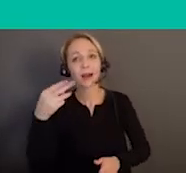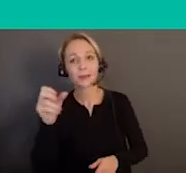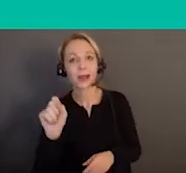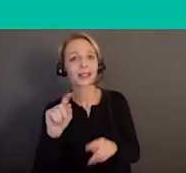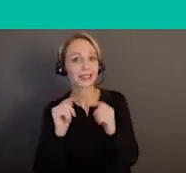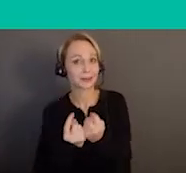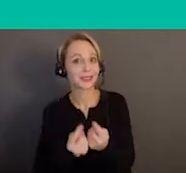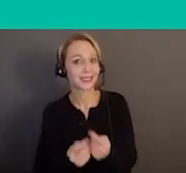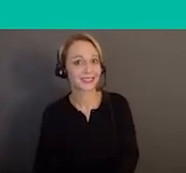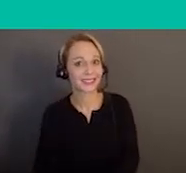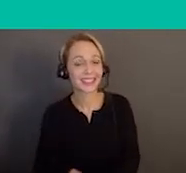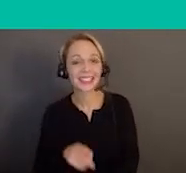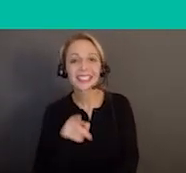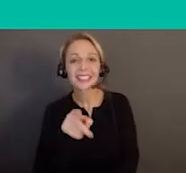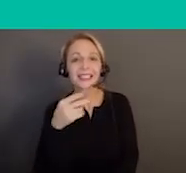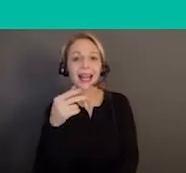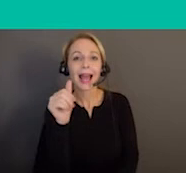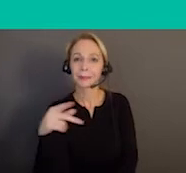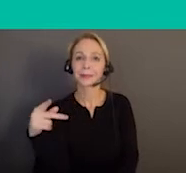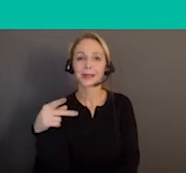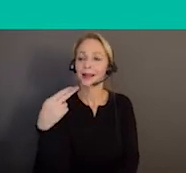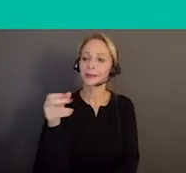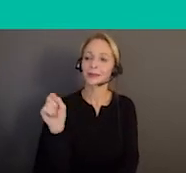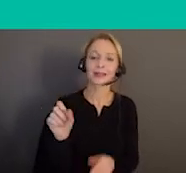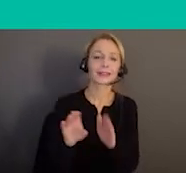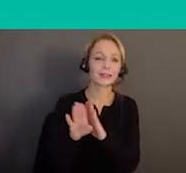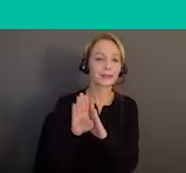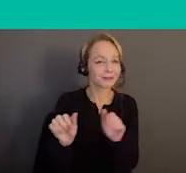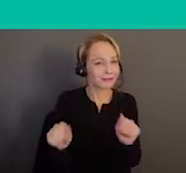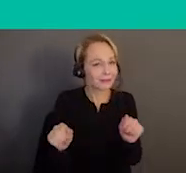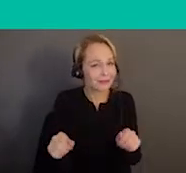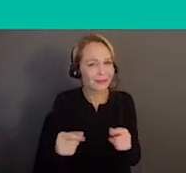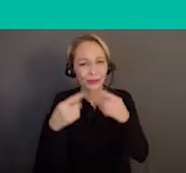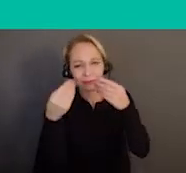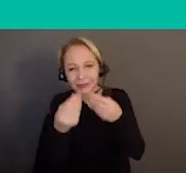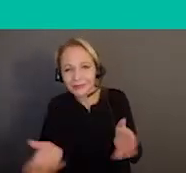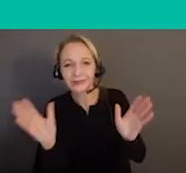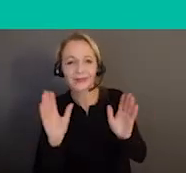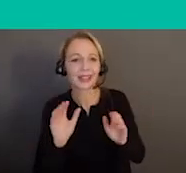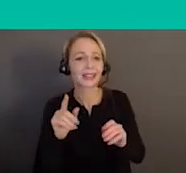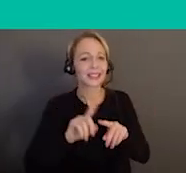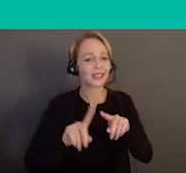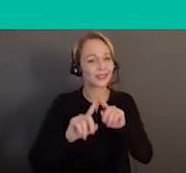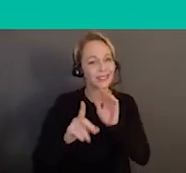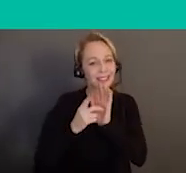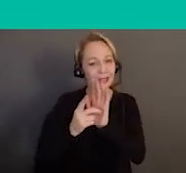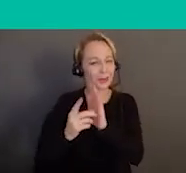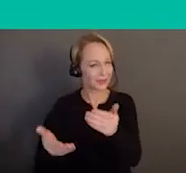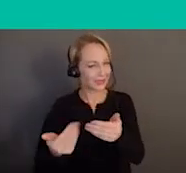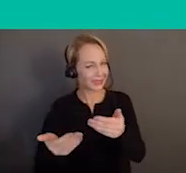WITH THIS APP HubSpot DEVELOPERS WILL ABLE TO DEMONSTRATE MORE EASILY.